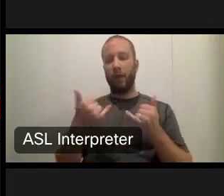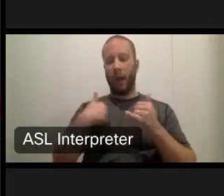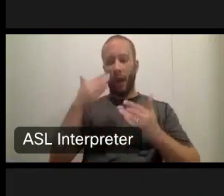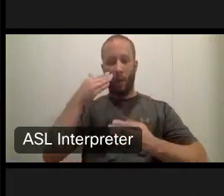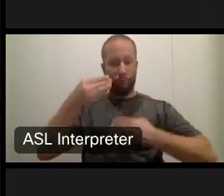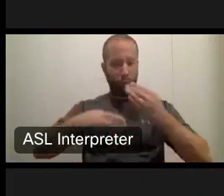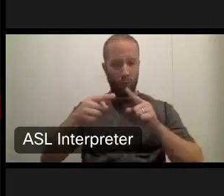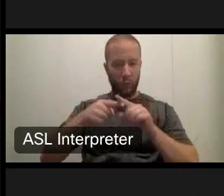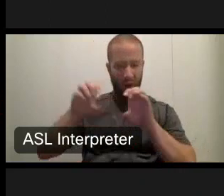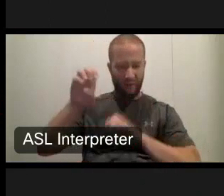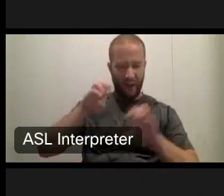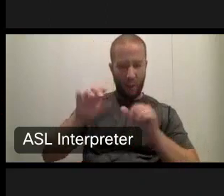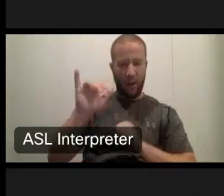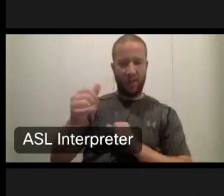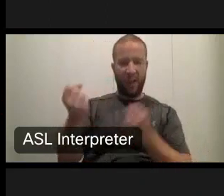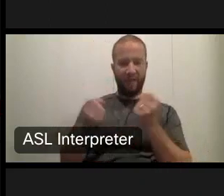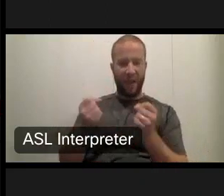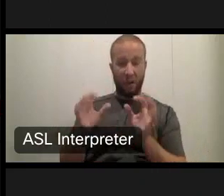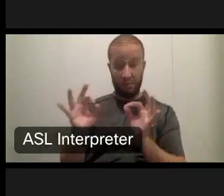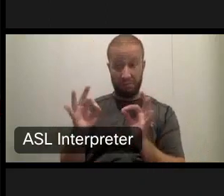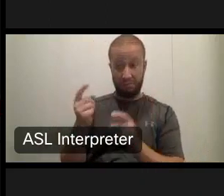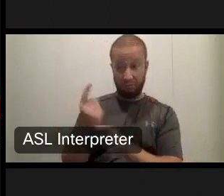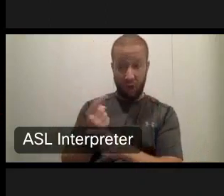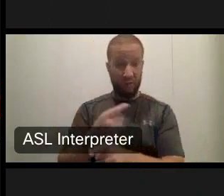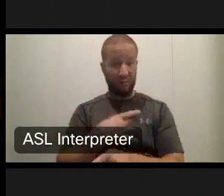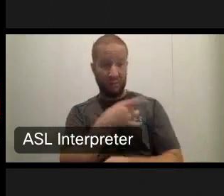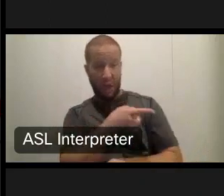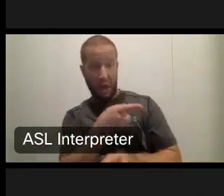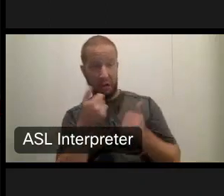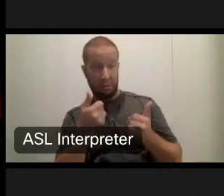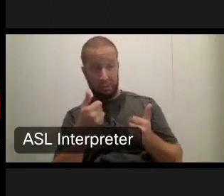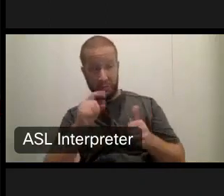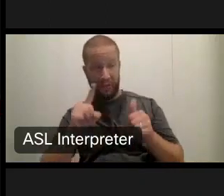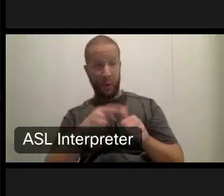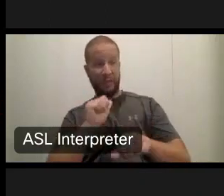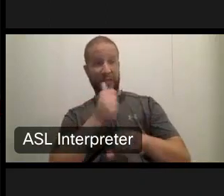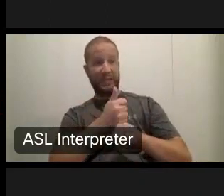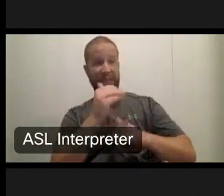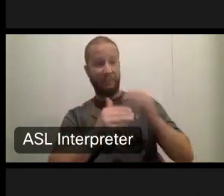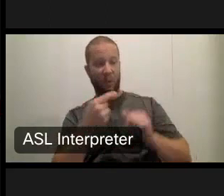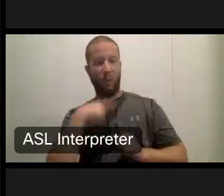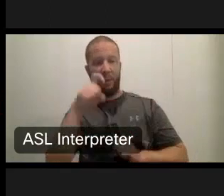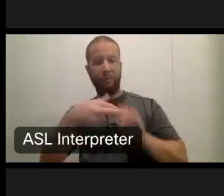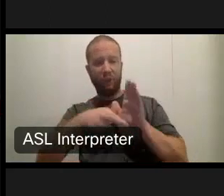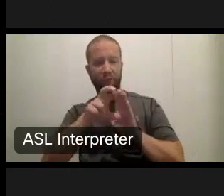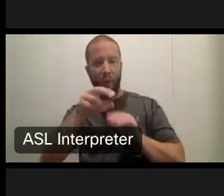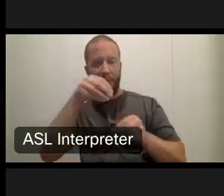vehicle is normally the first vehicle from the built um that it's reviewed that's very typical